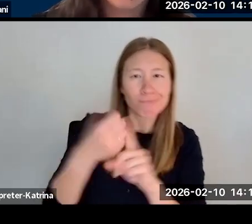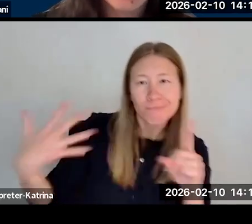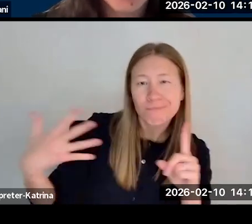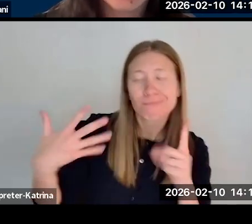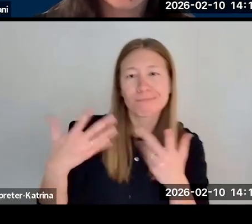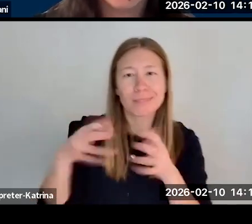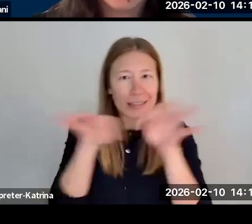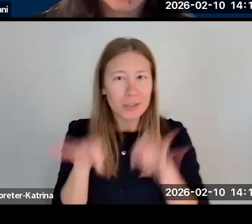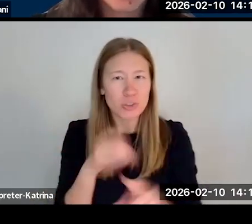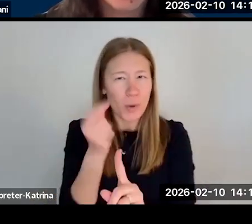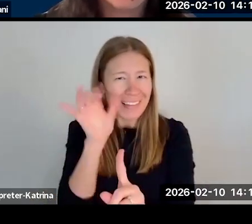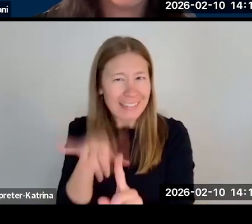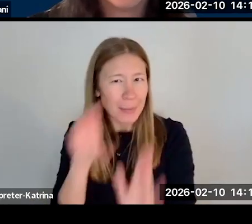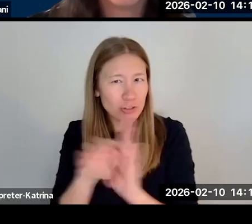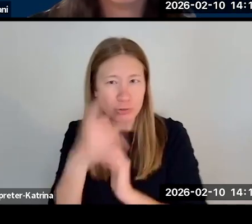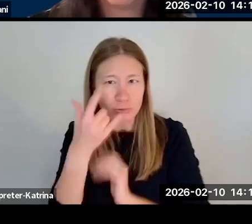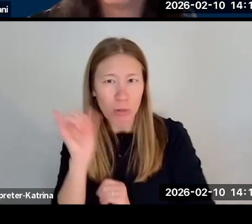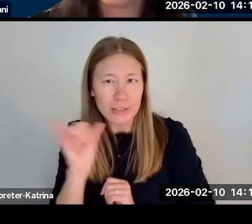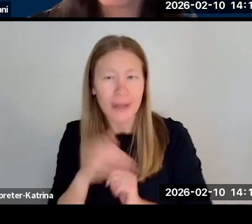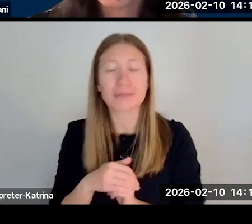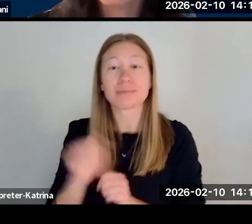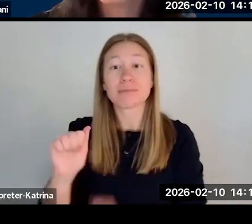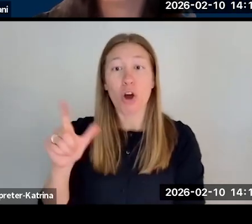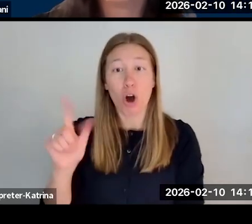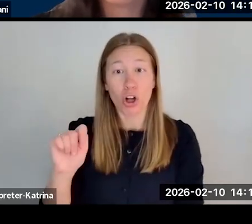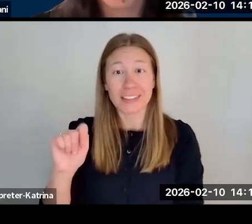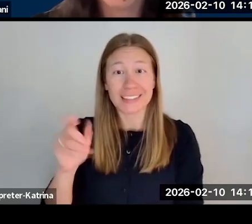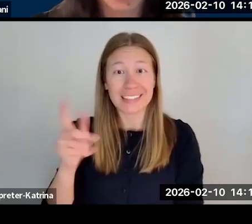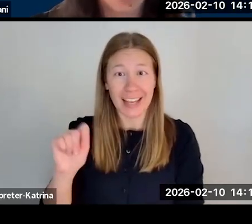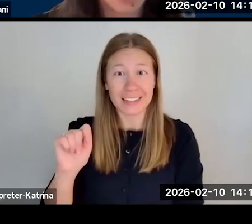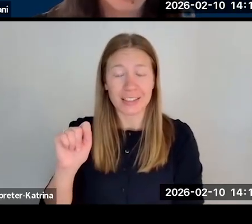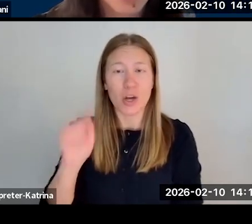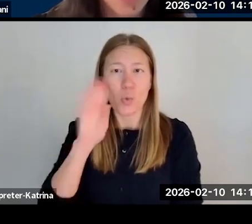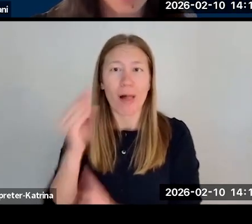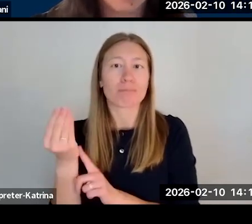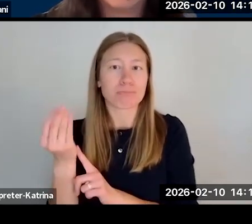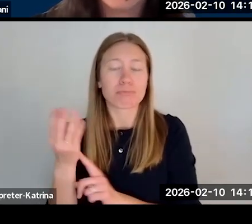the alt text you include is what will be read out to them to describe the image.